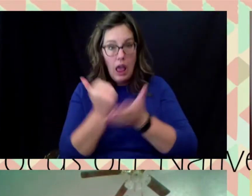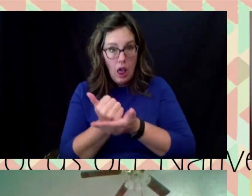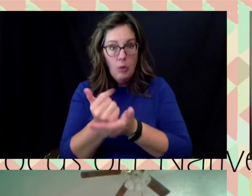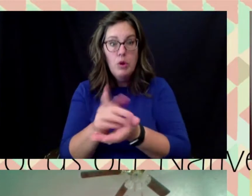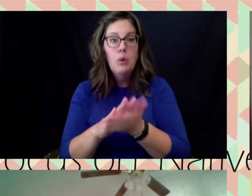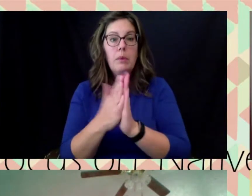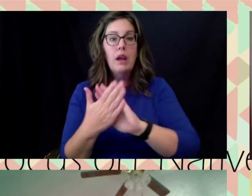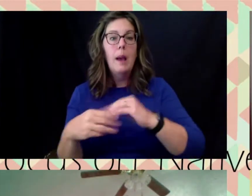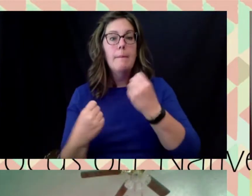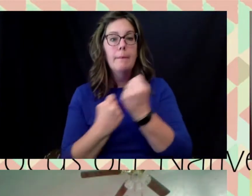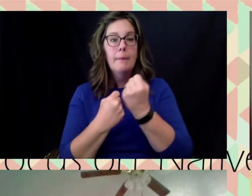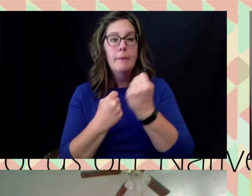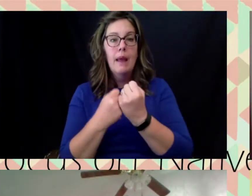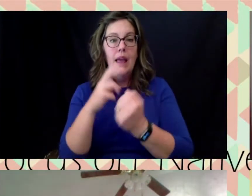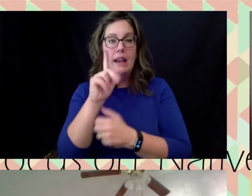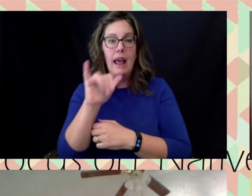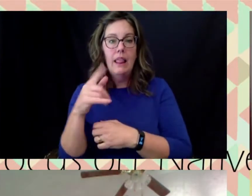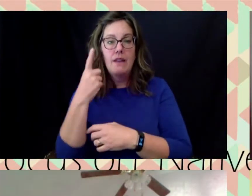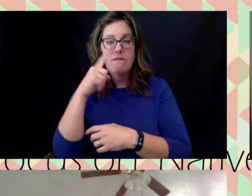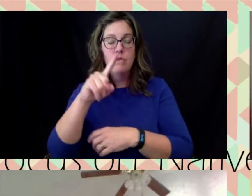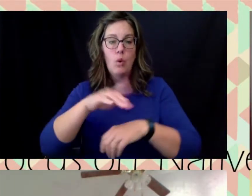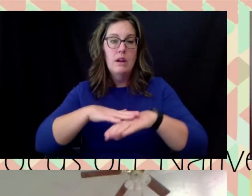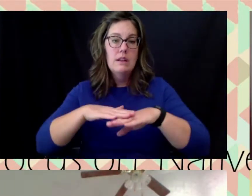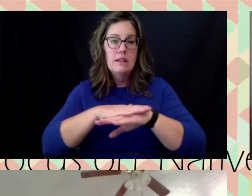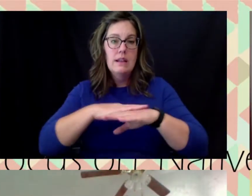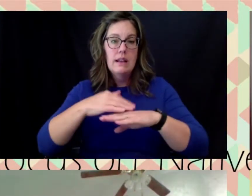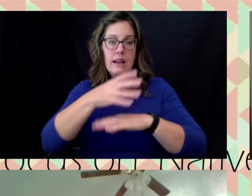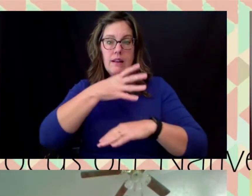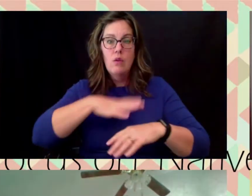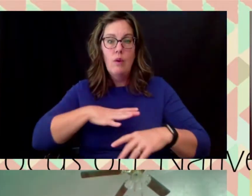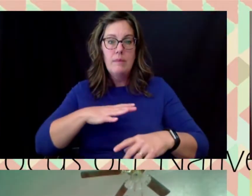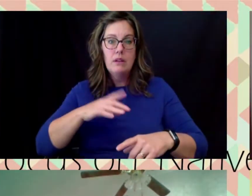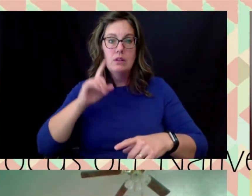she has prepared a speech and will possibly answer some questions at the end of the segment